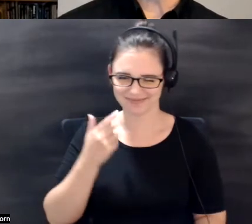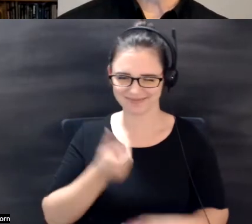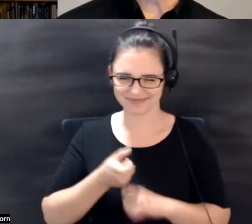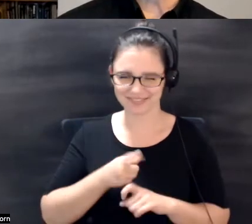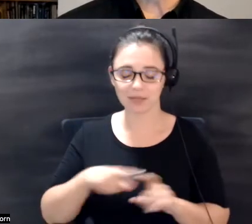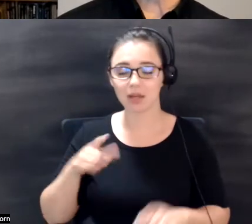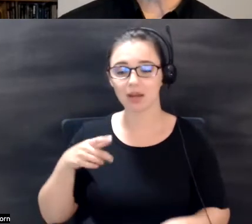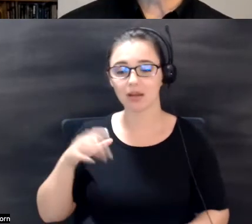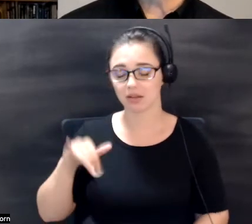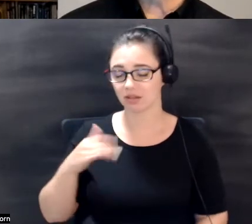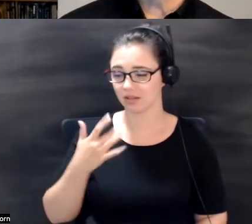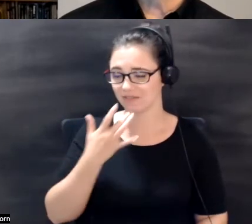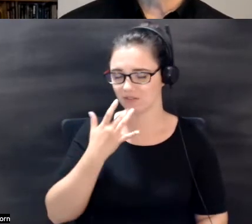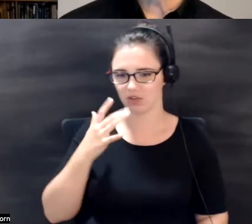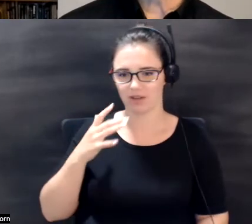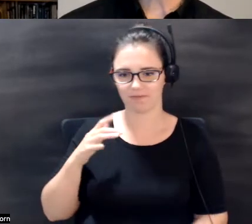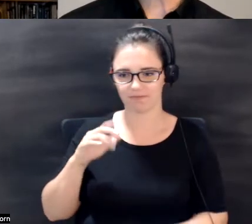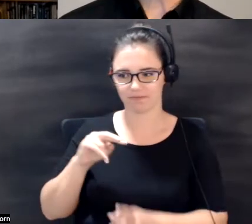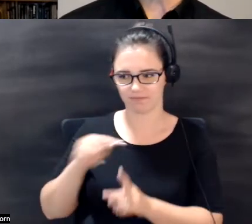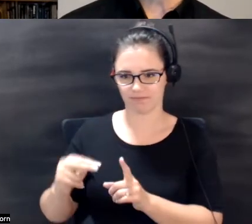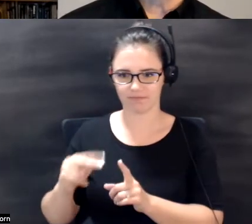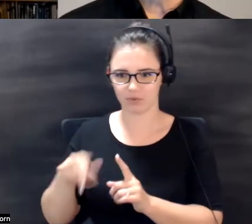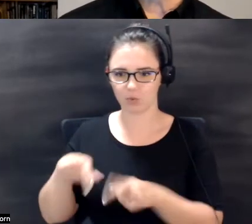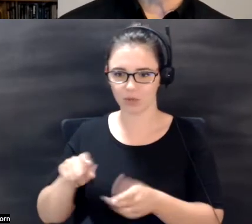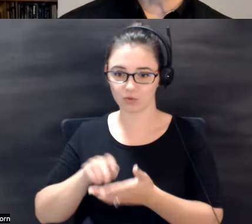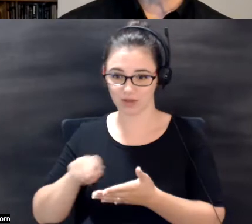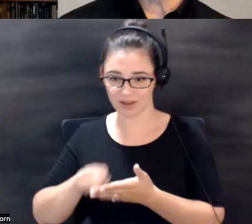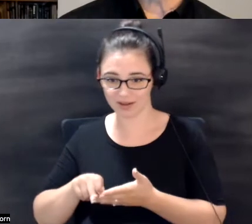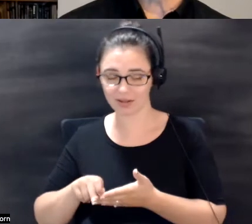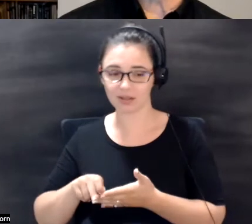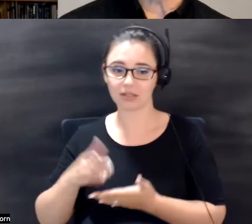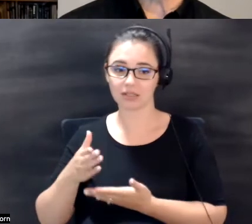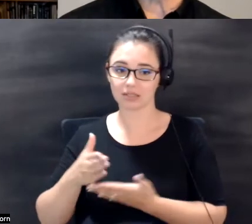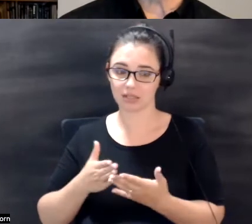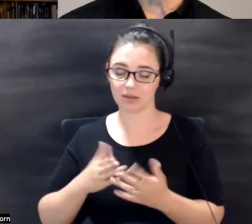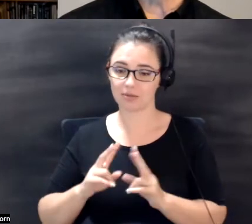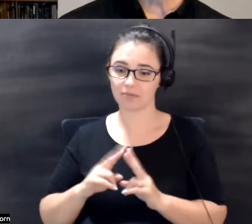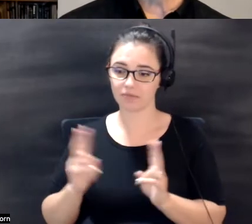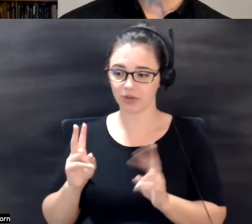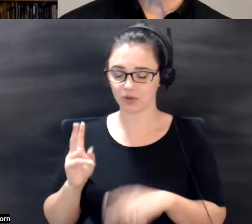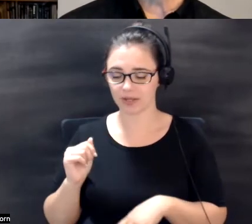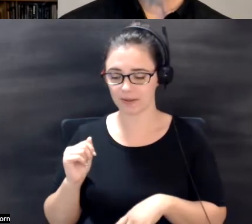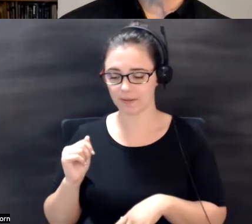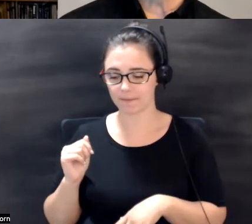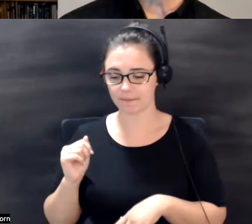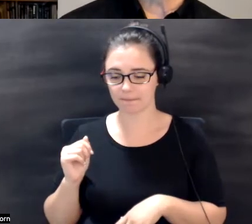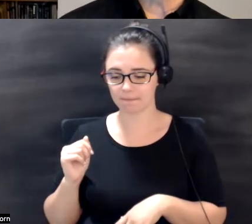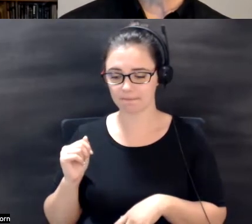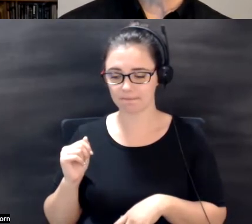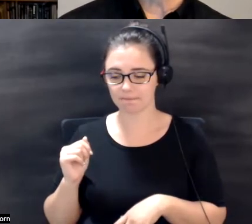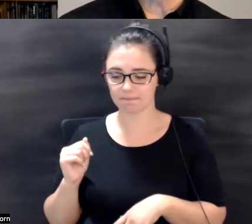In terms of when I was writing the pieces, the ones that were very much, um, you know,